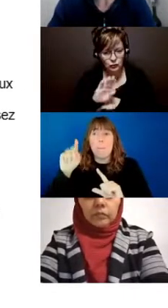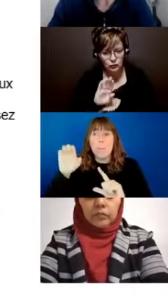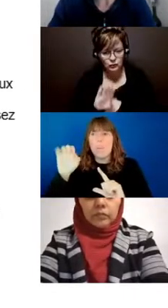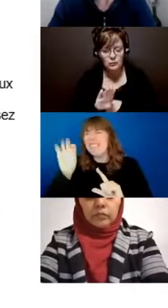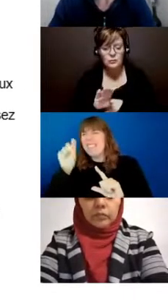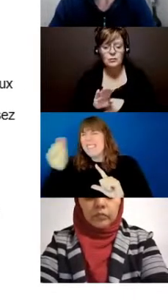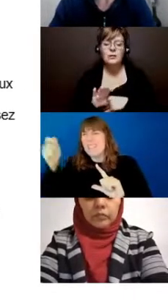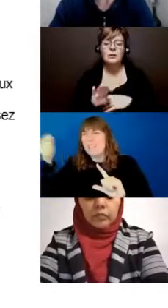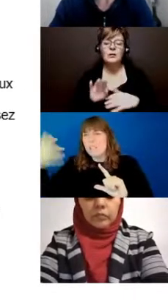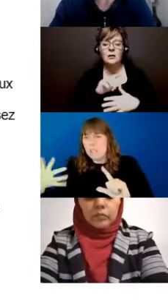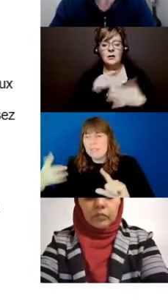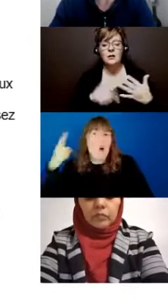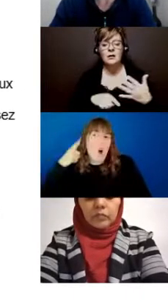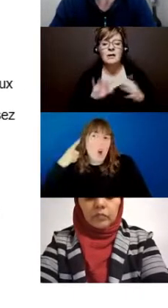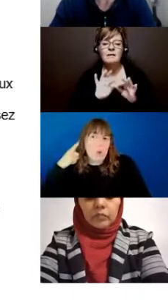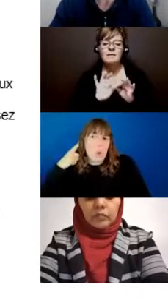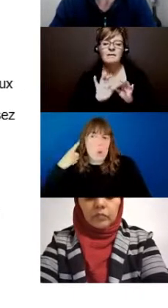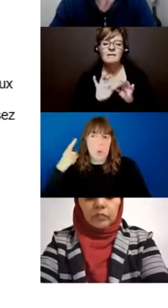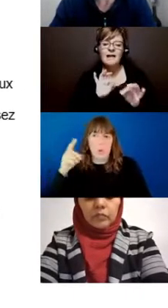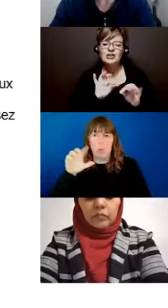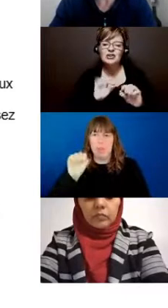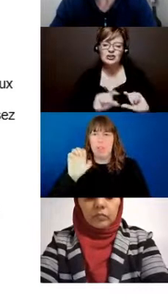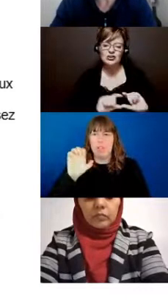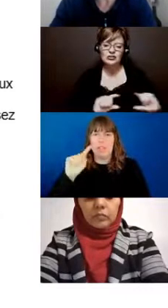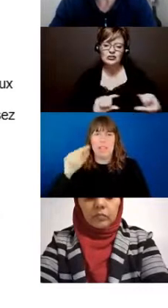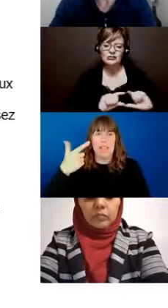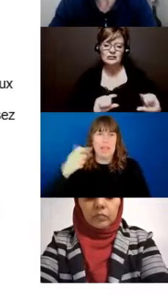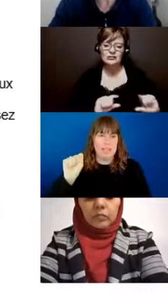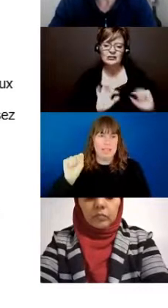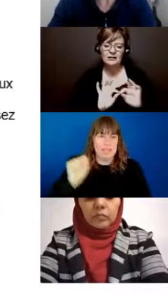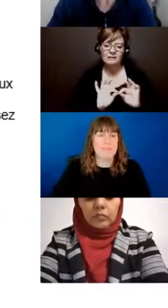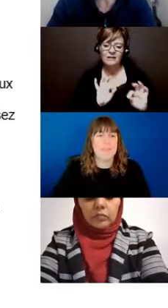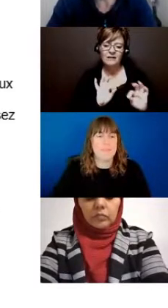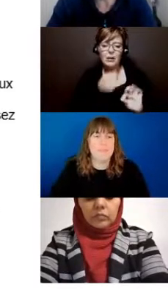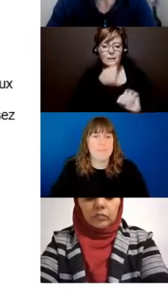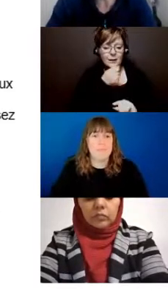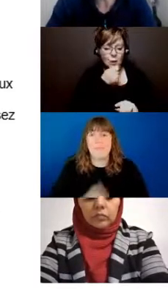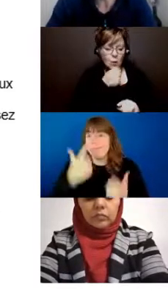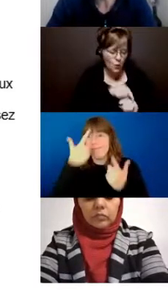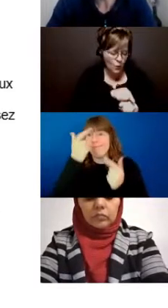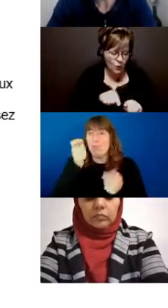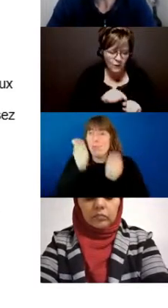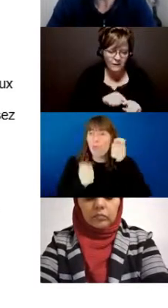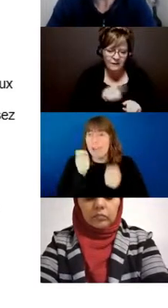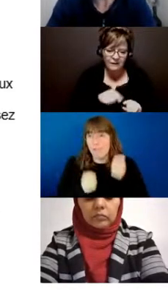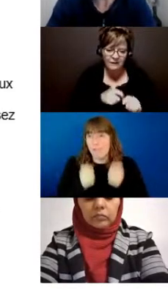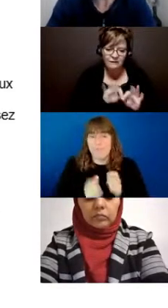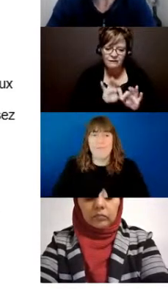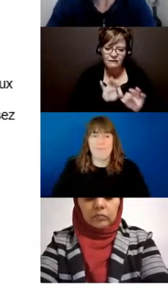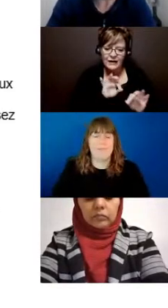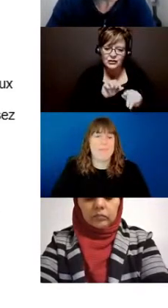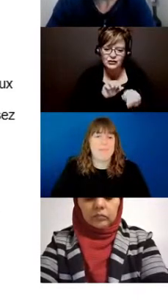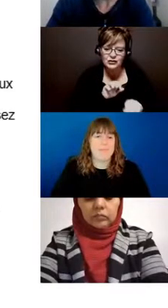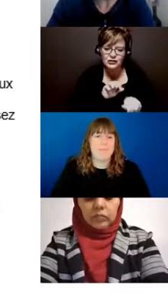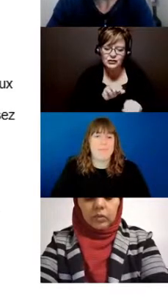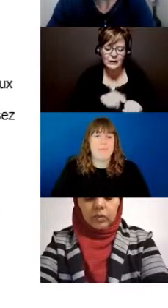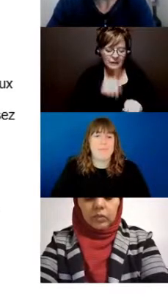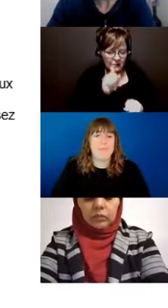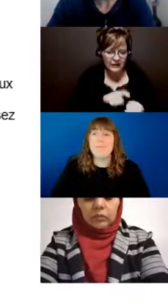audio settings enable and adjust these settings as required if you're using a screen reader it's